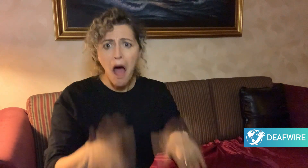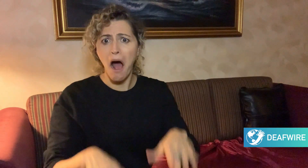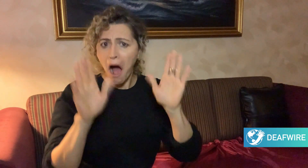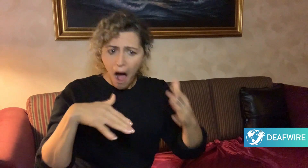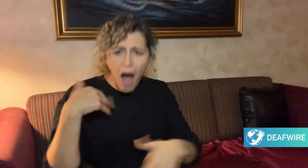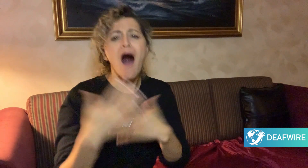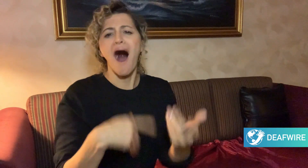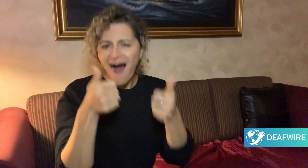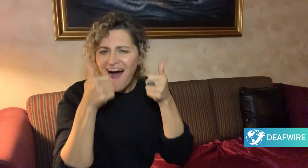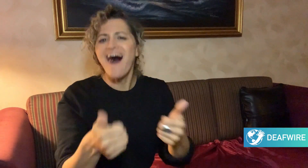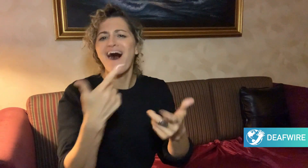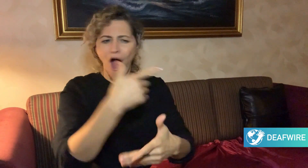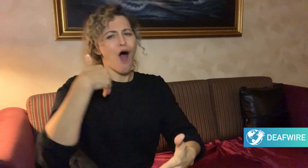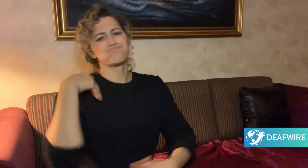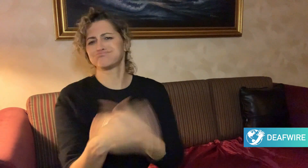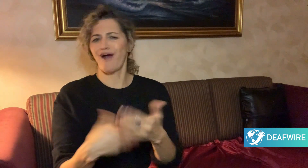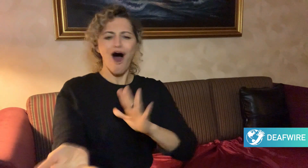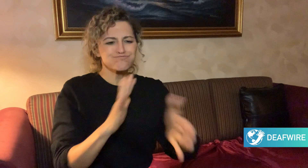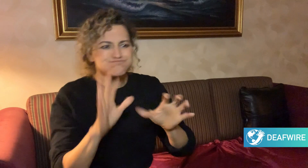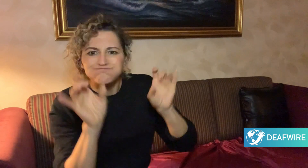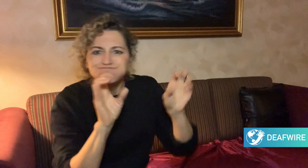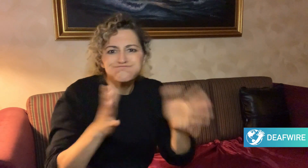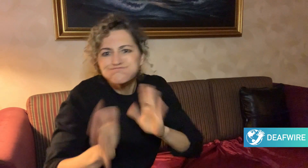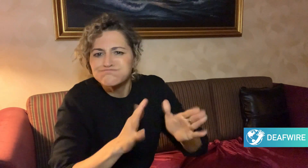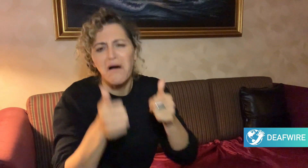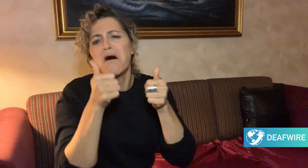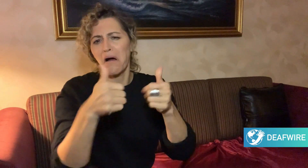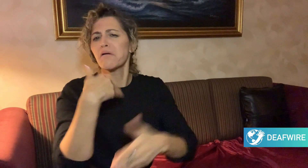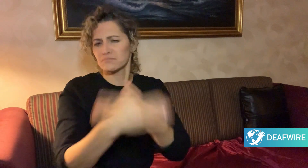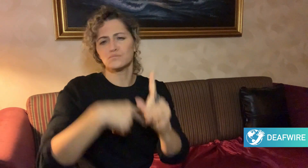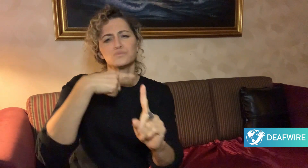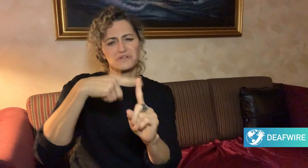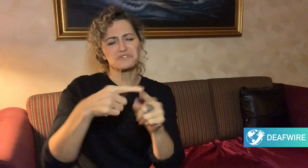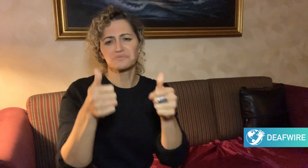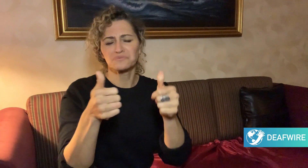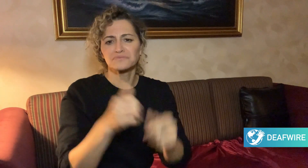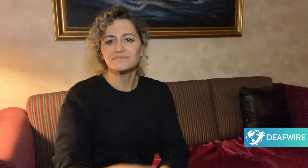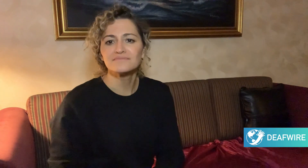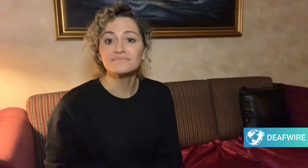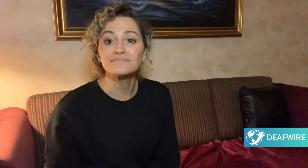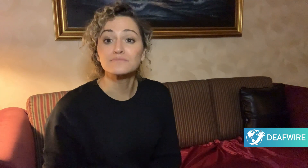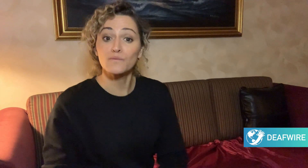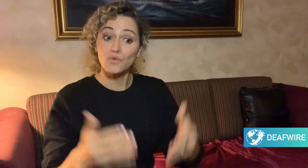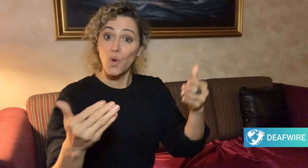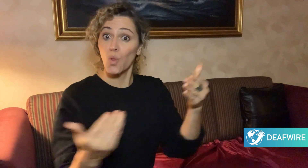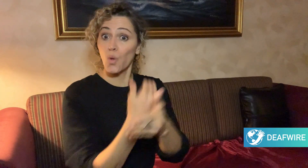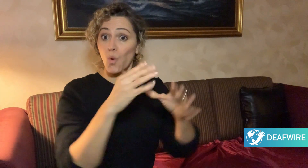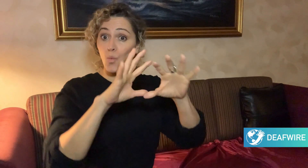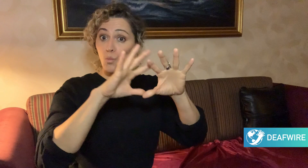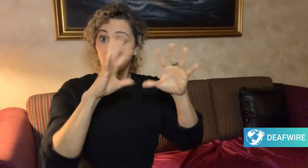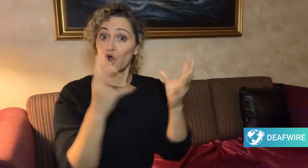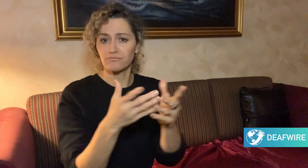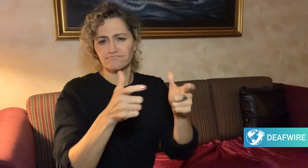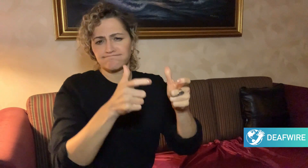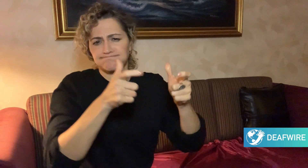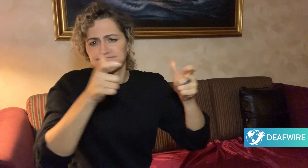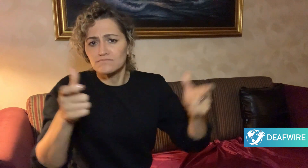the swing of things, it will work well." New World